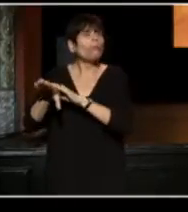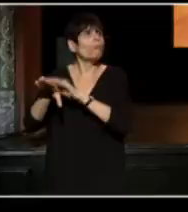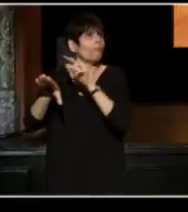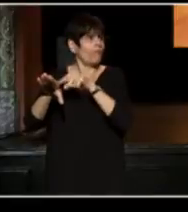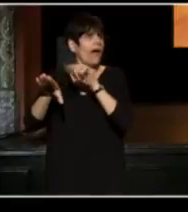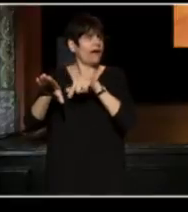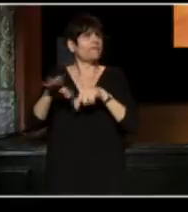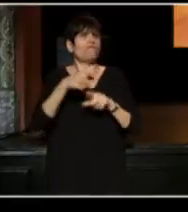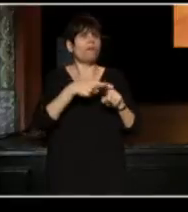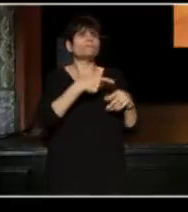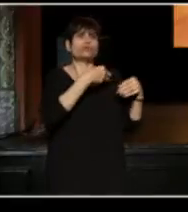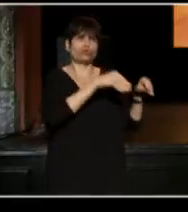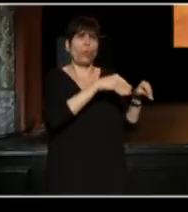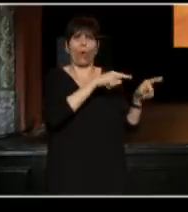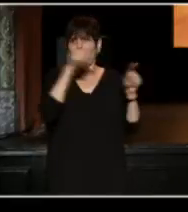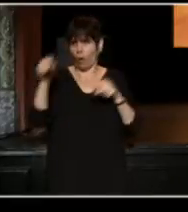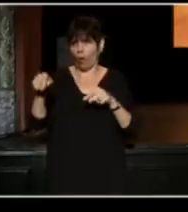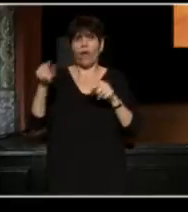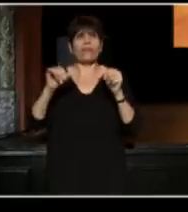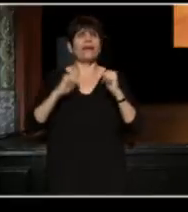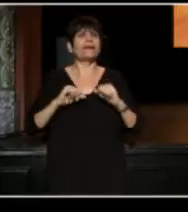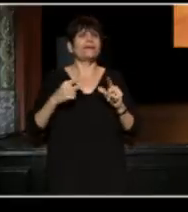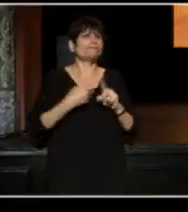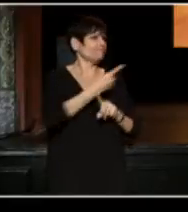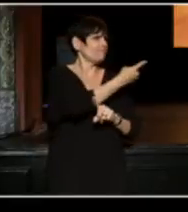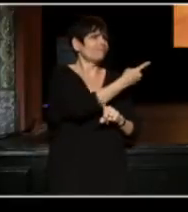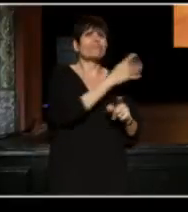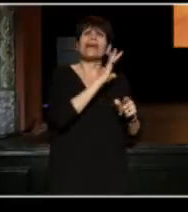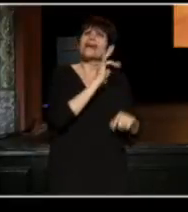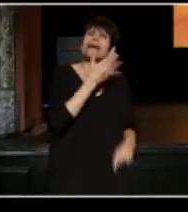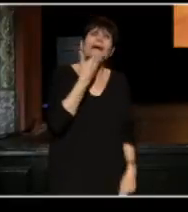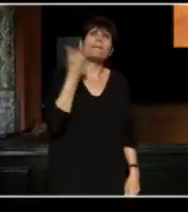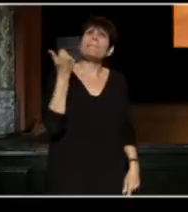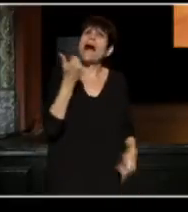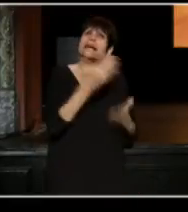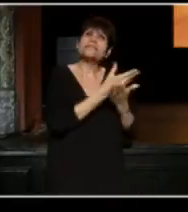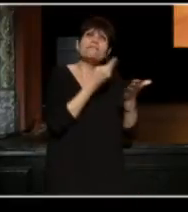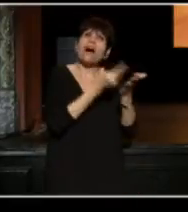Jim is --this is a non sequitur-- one of the best fund raisers in our field.